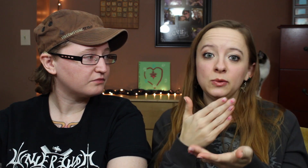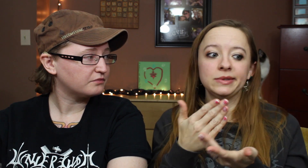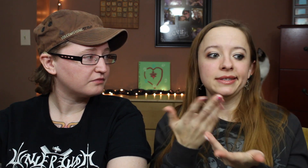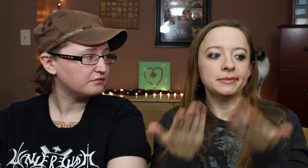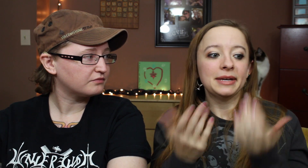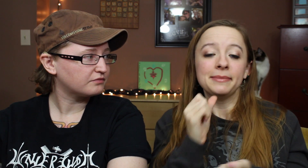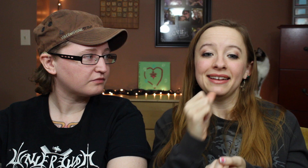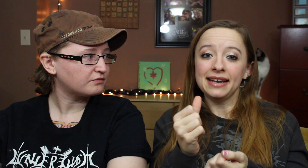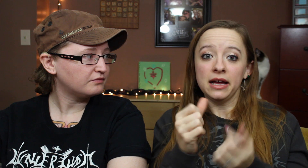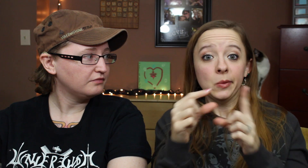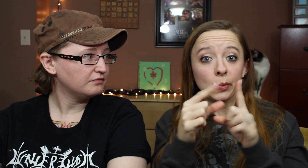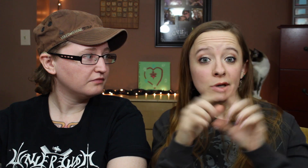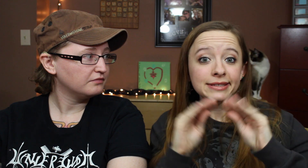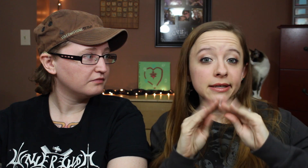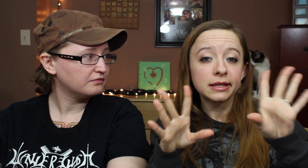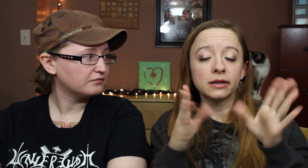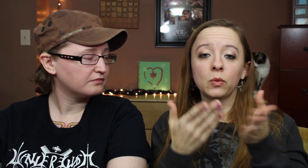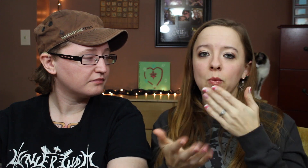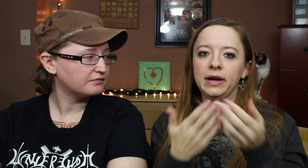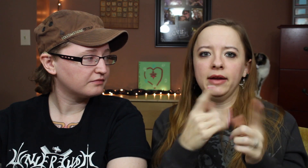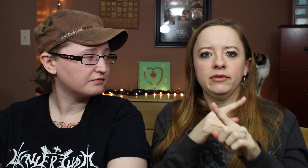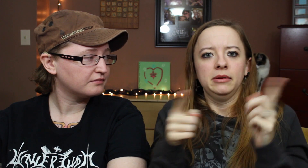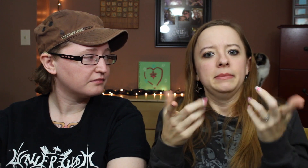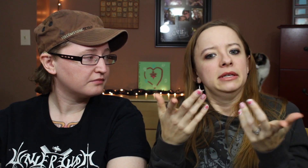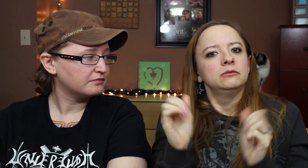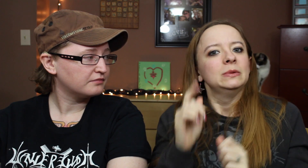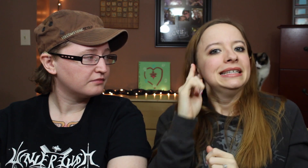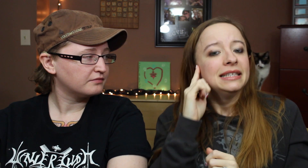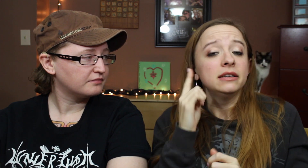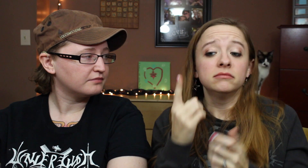I mean some people can hear music. I mean maybe they can't hear the words